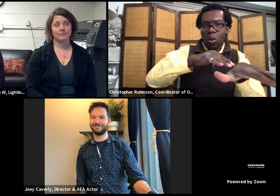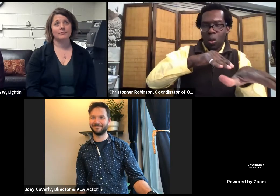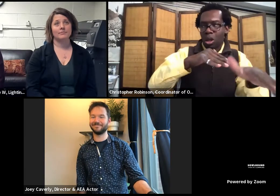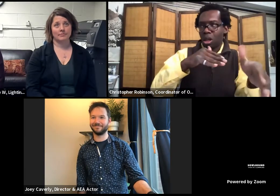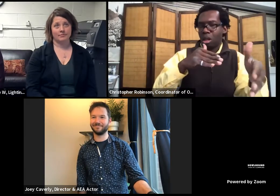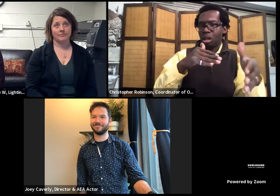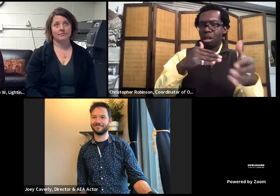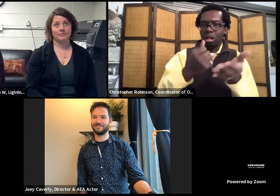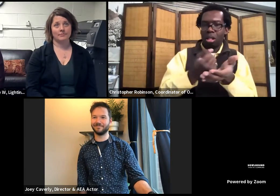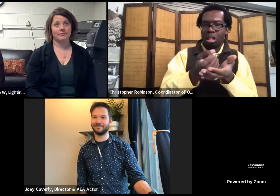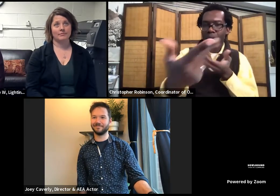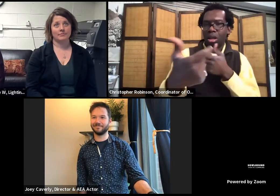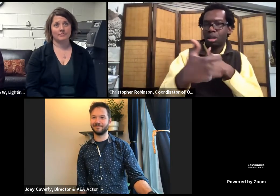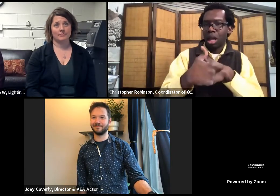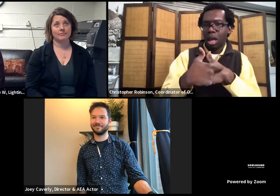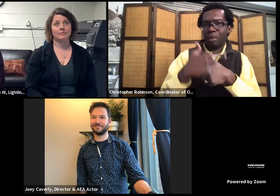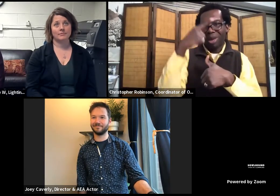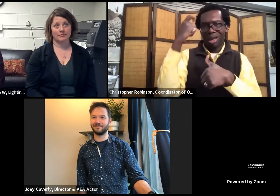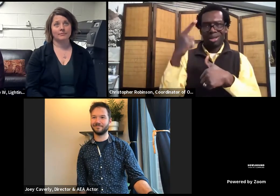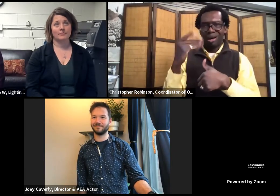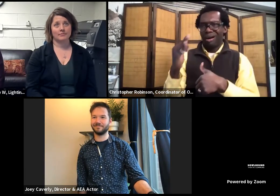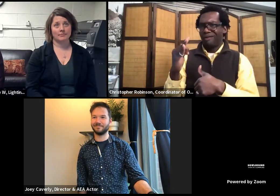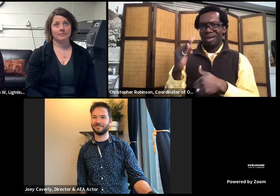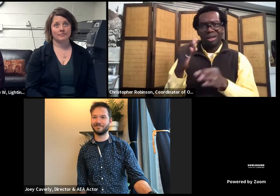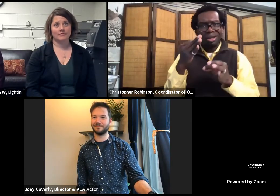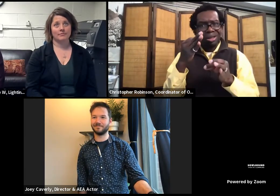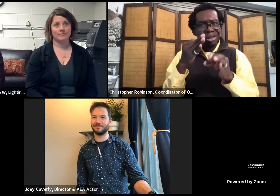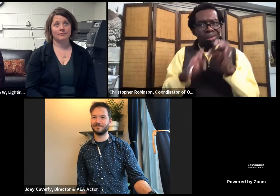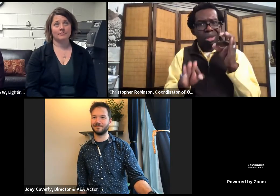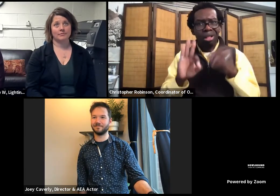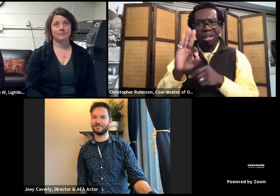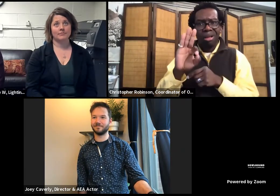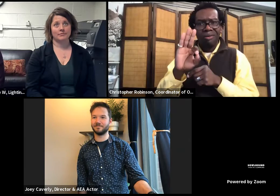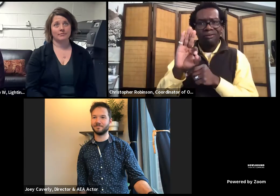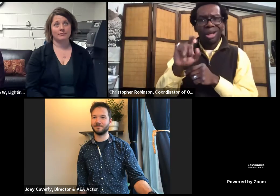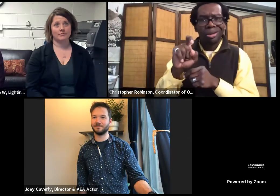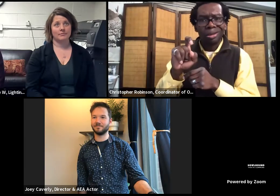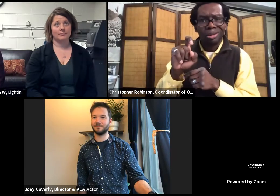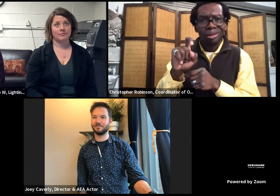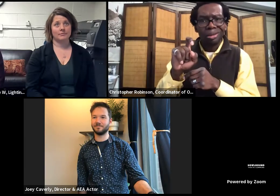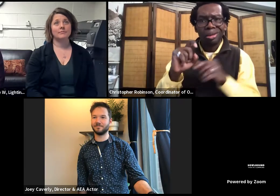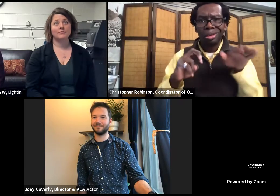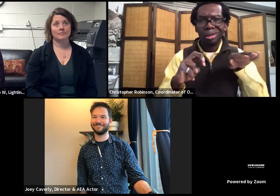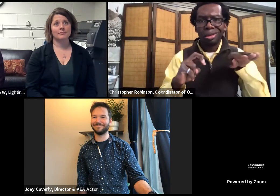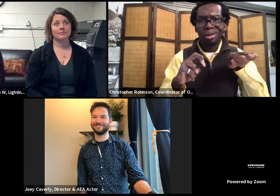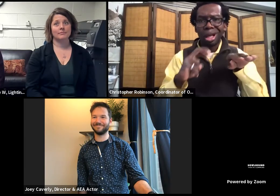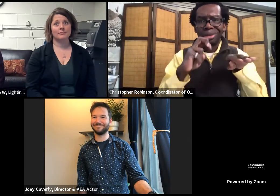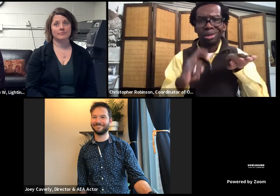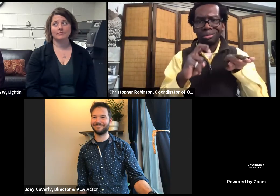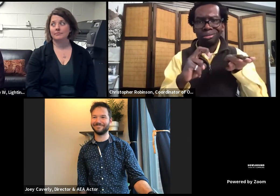Because otherwise you have this communication delay and you waste a lot of time. Most stages-- It's a simple fix, right?